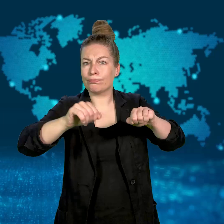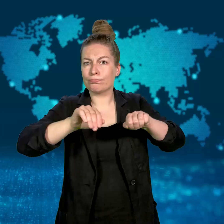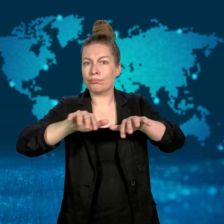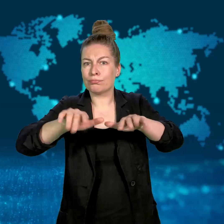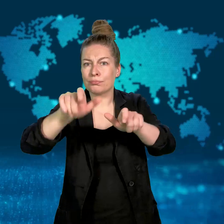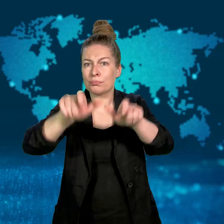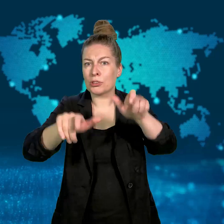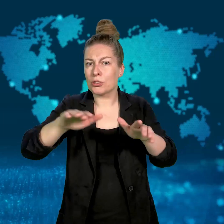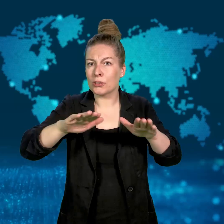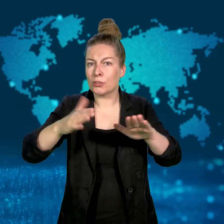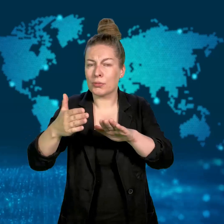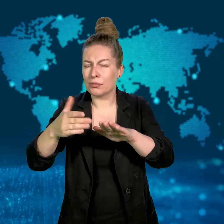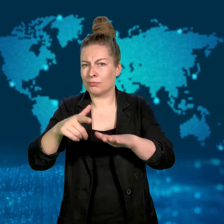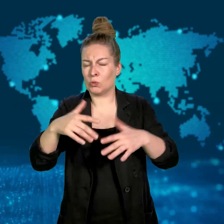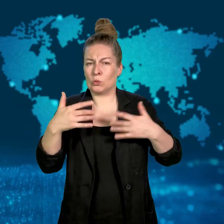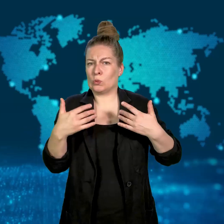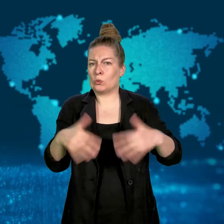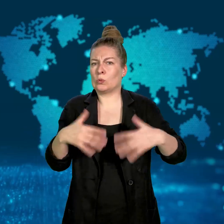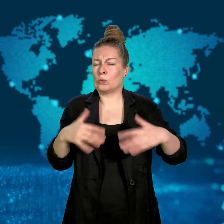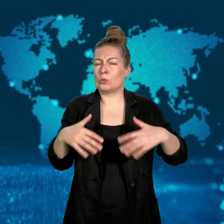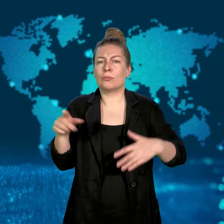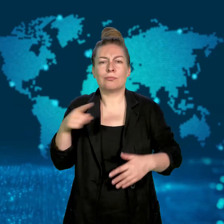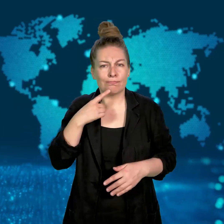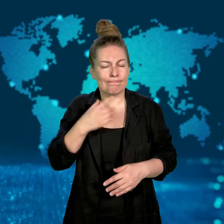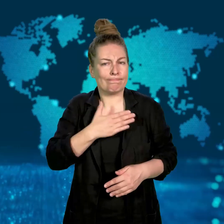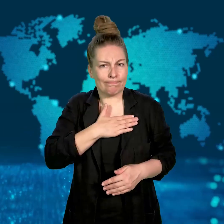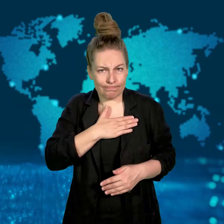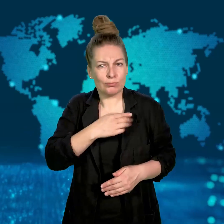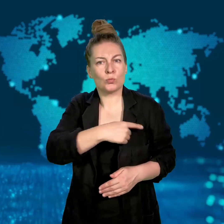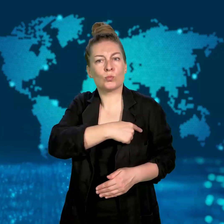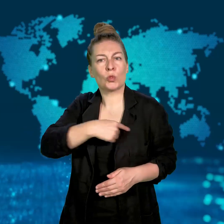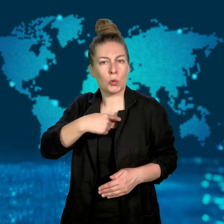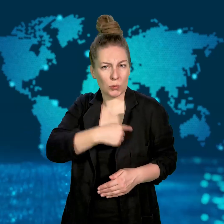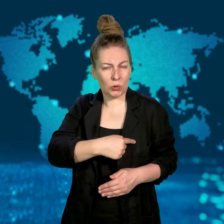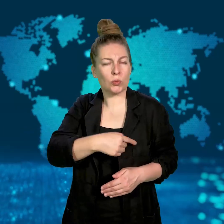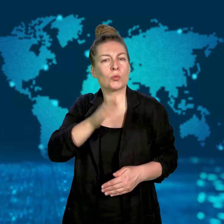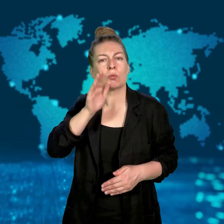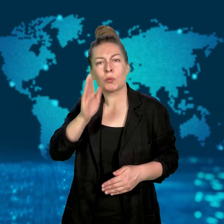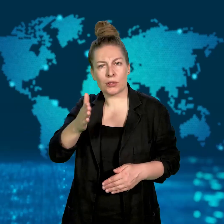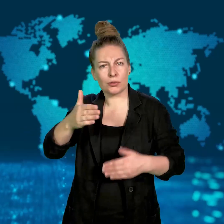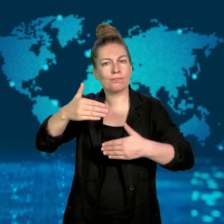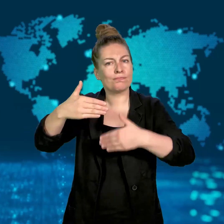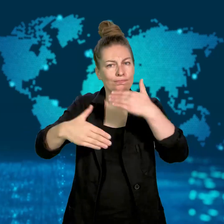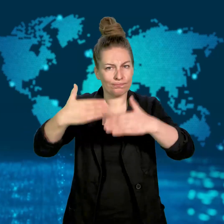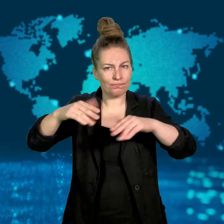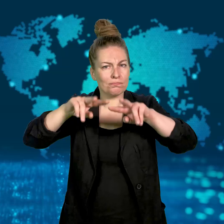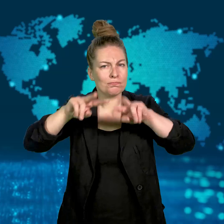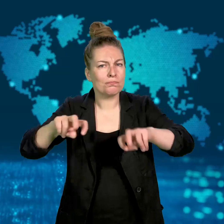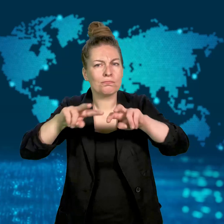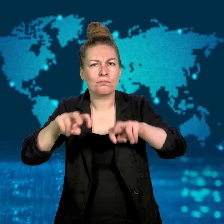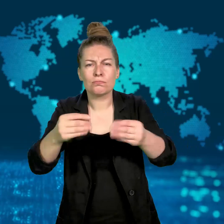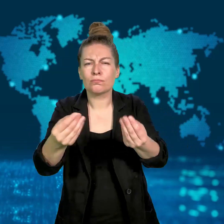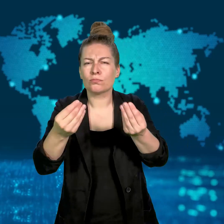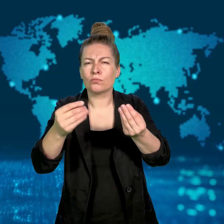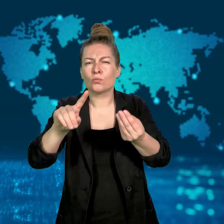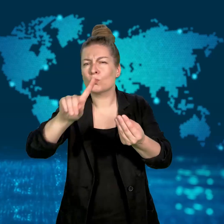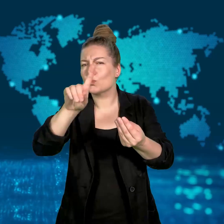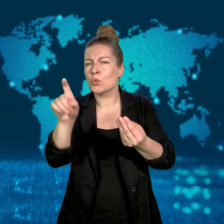harm those not involved."